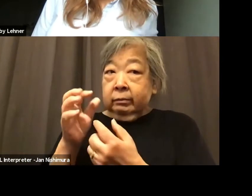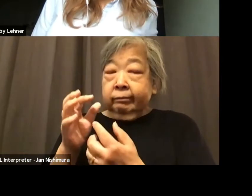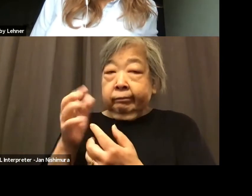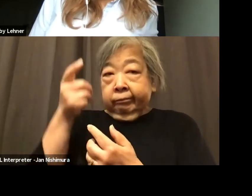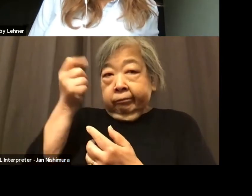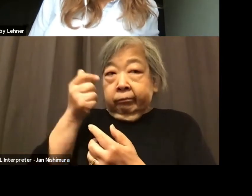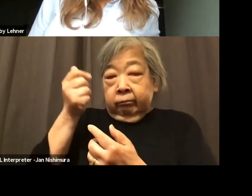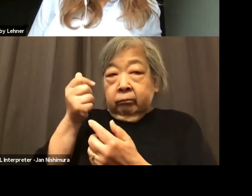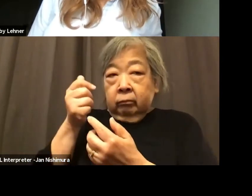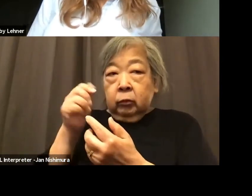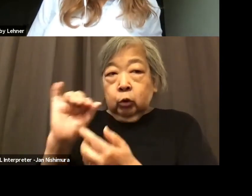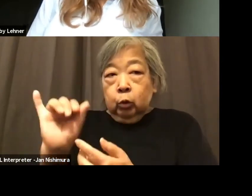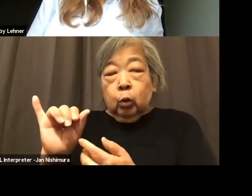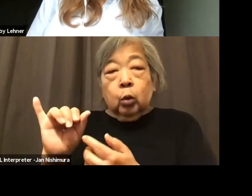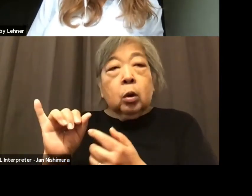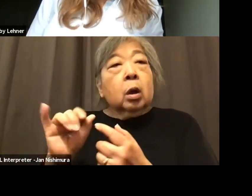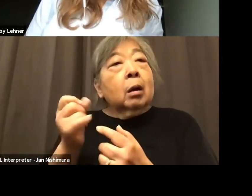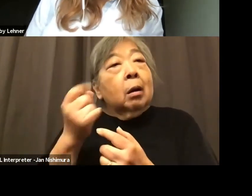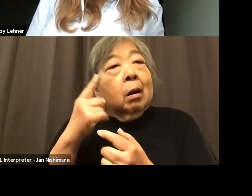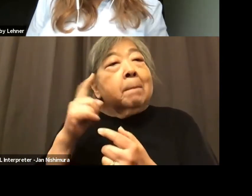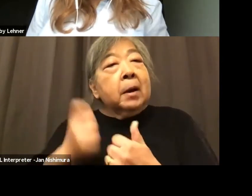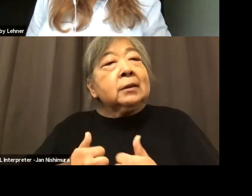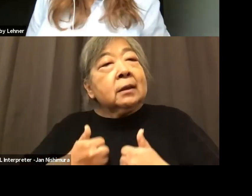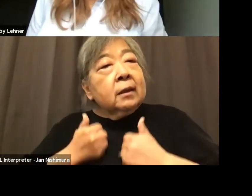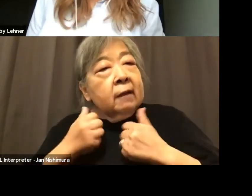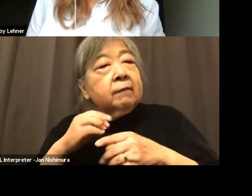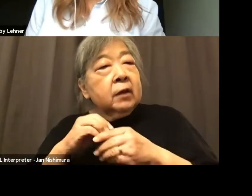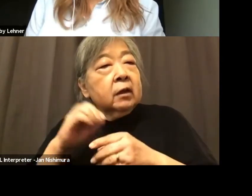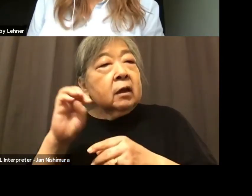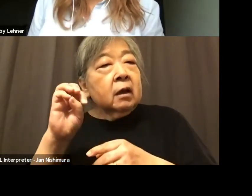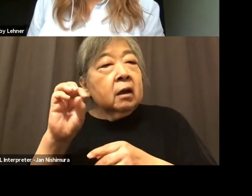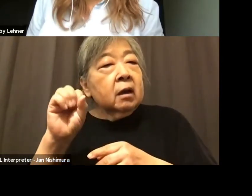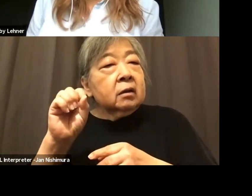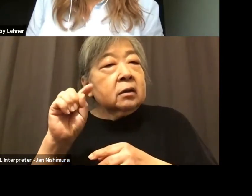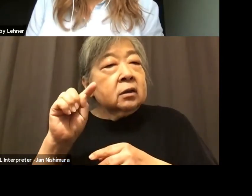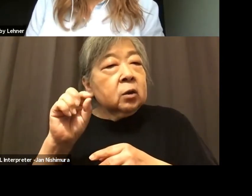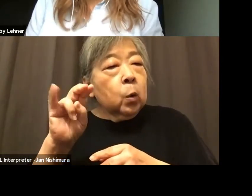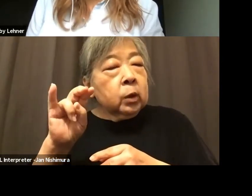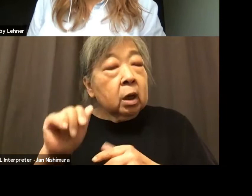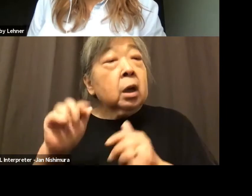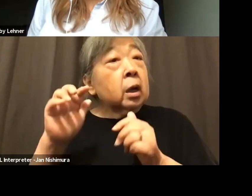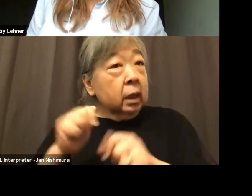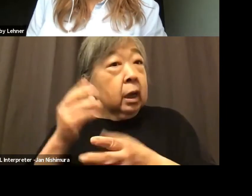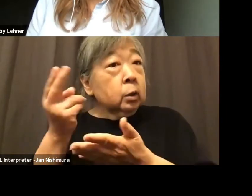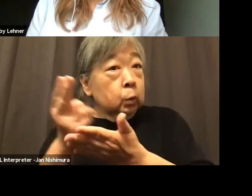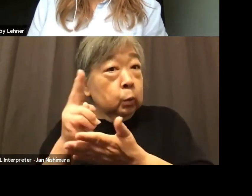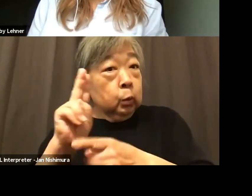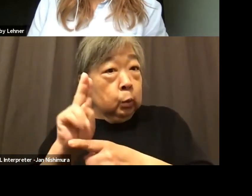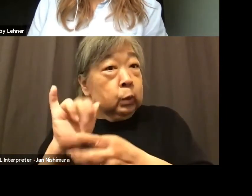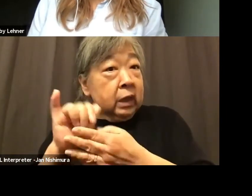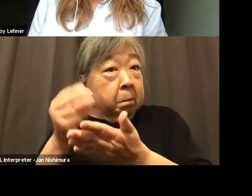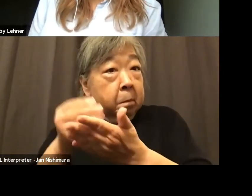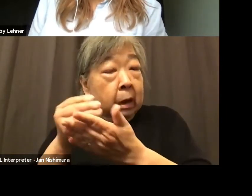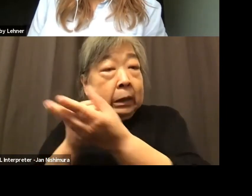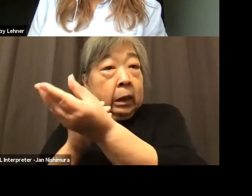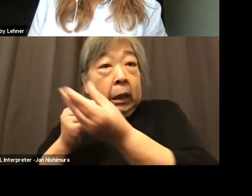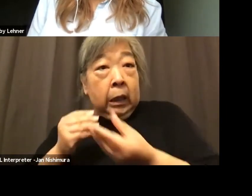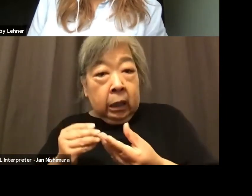residing in Estonia and you can use the stipend to order different accommodation services